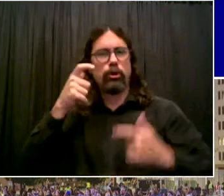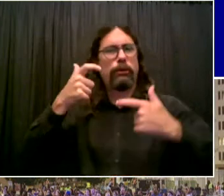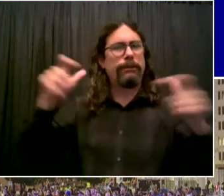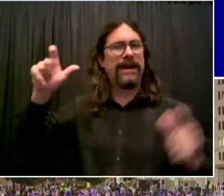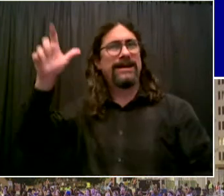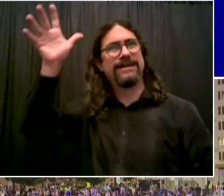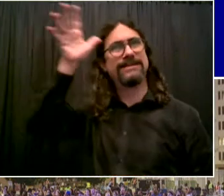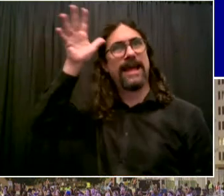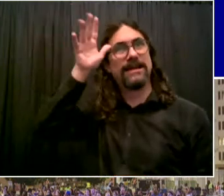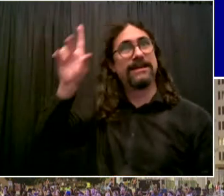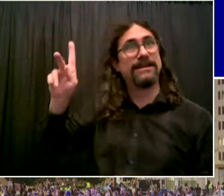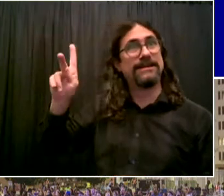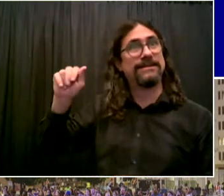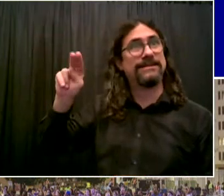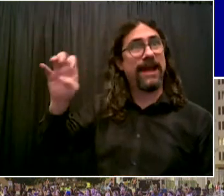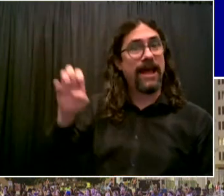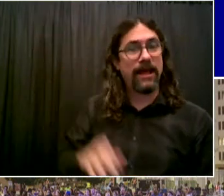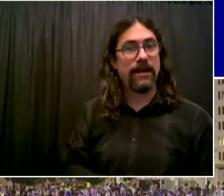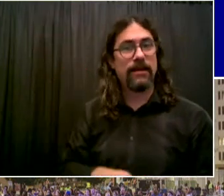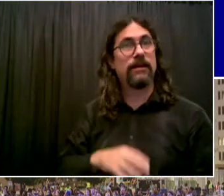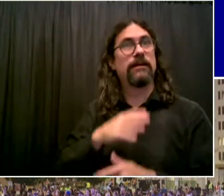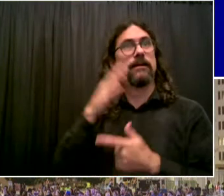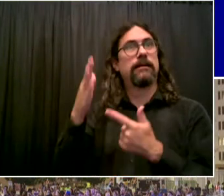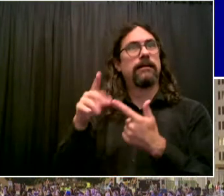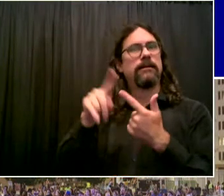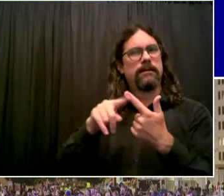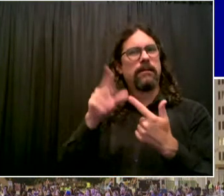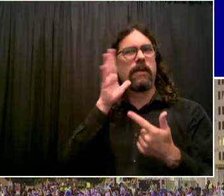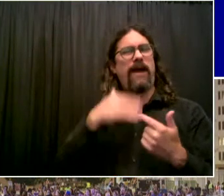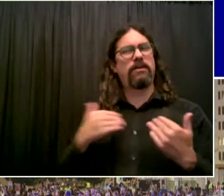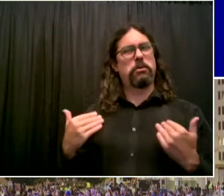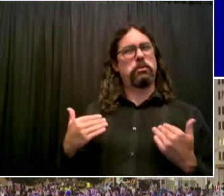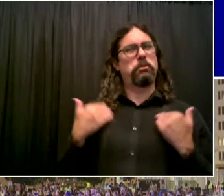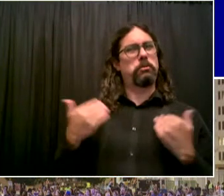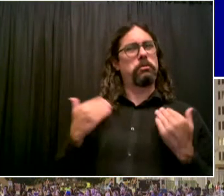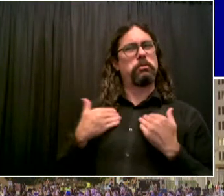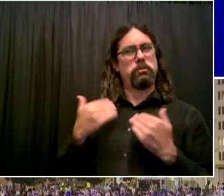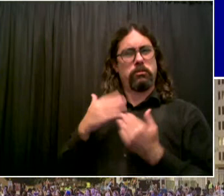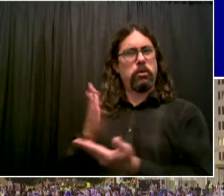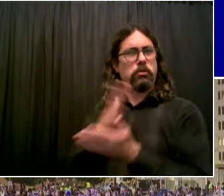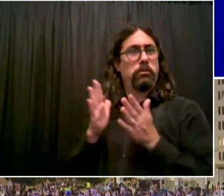OPERATOR HIMSELF. BIG DADDY KANE. W HEAVE DESIGNER, A YOUNG ARTIST